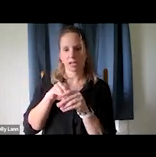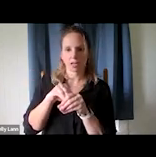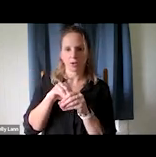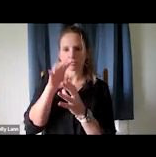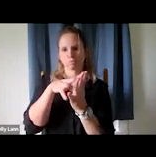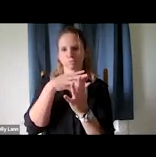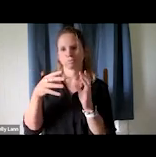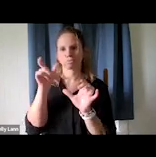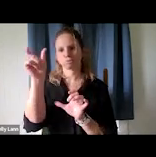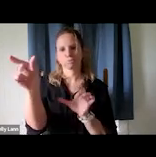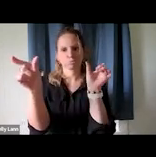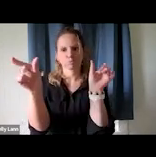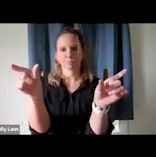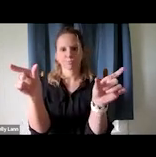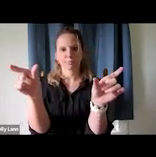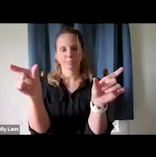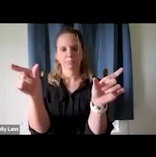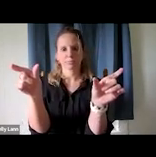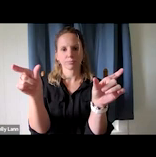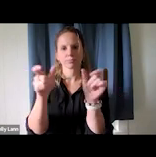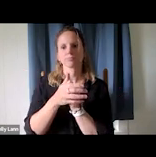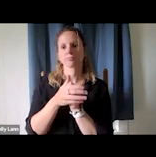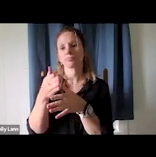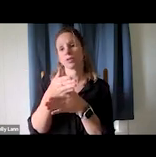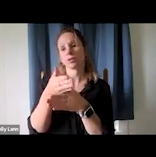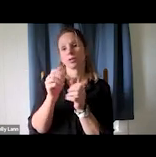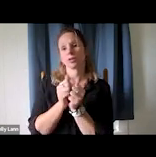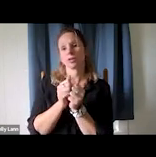This chart is a chart that we share with adjudicators